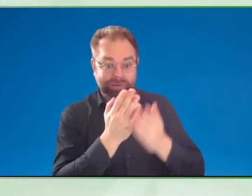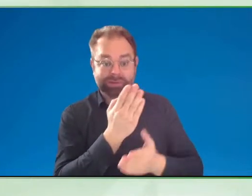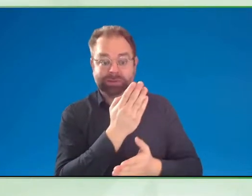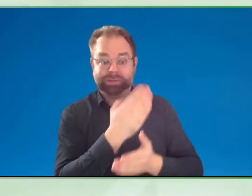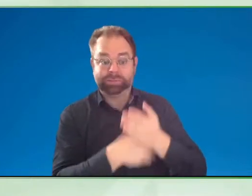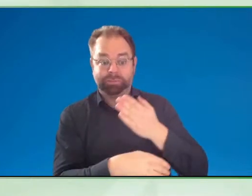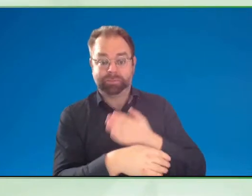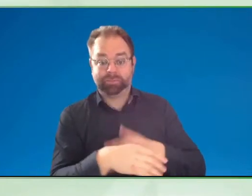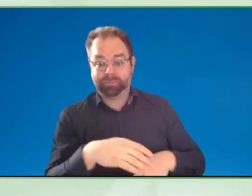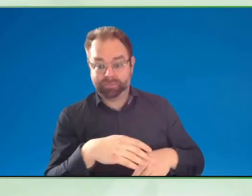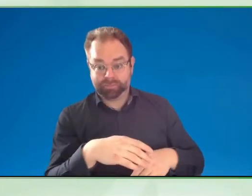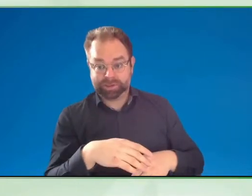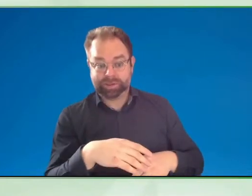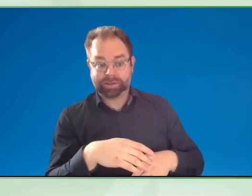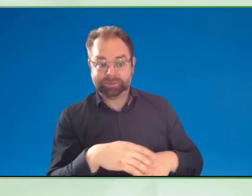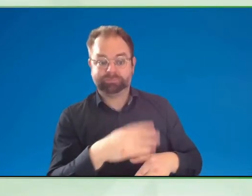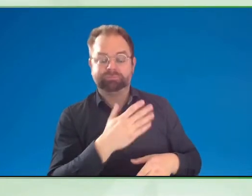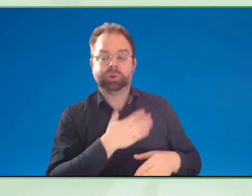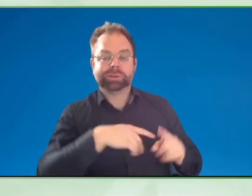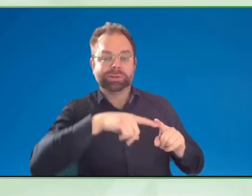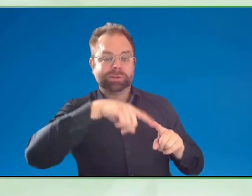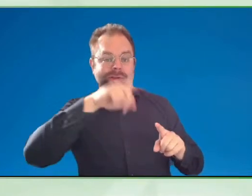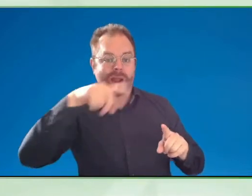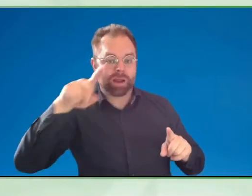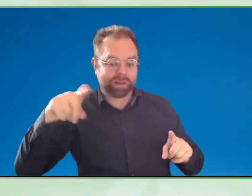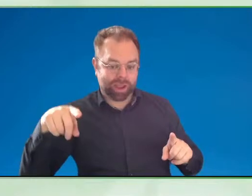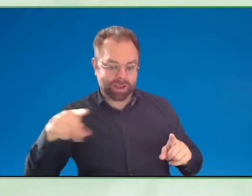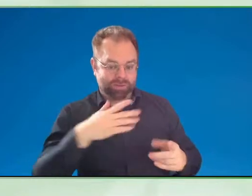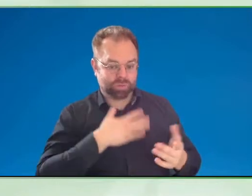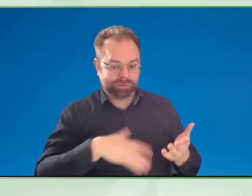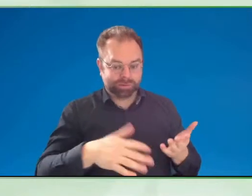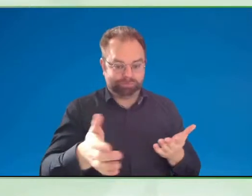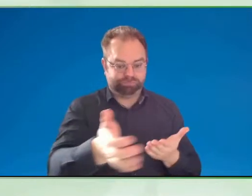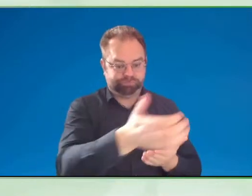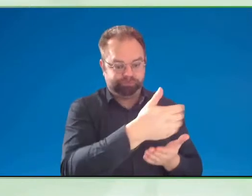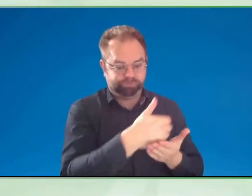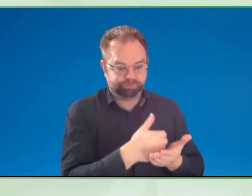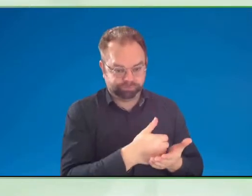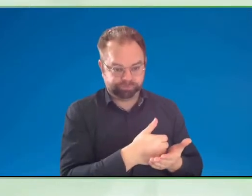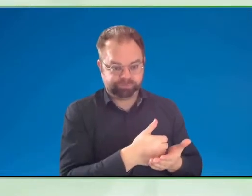children we have for those students with disabilities, the children with disabilities, are more than